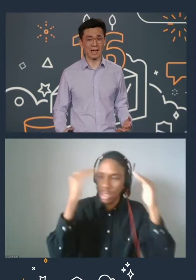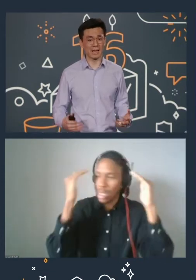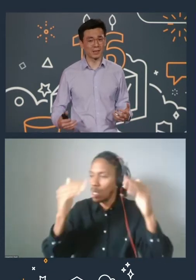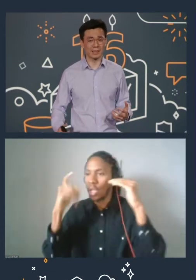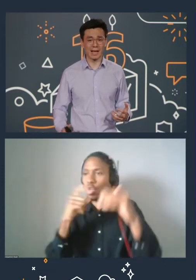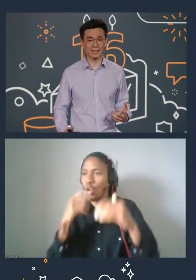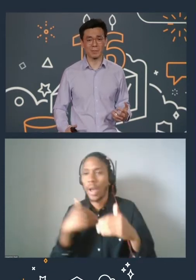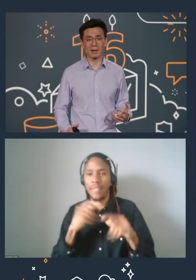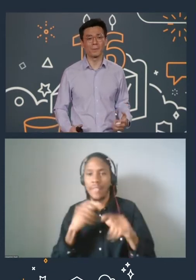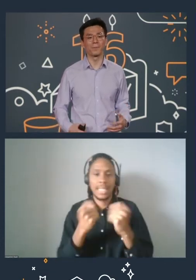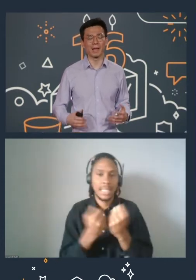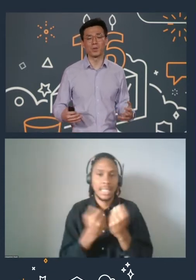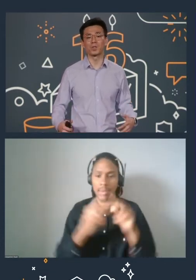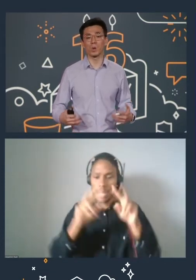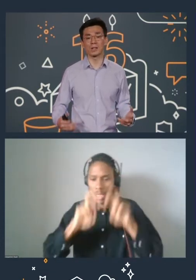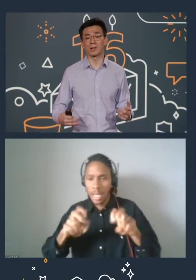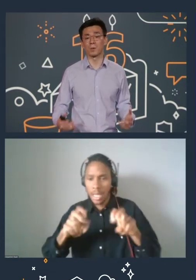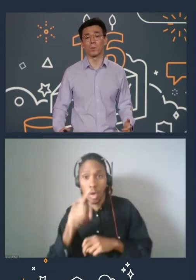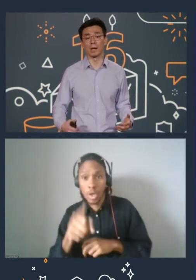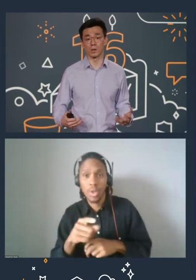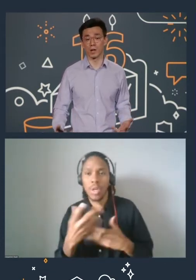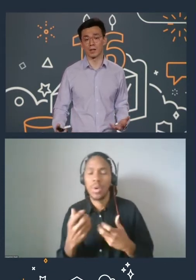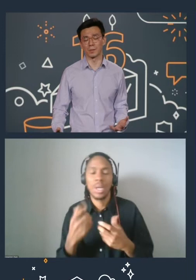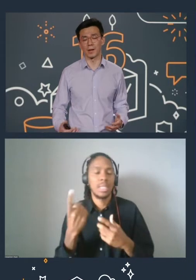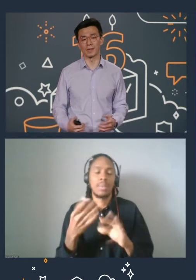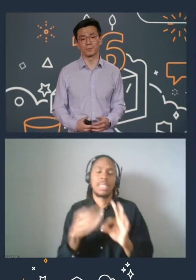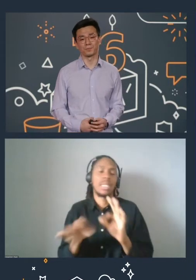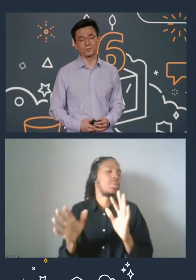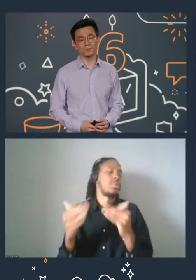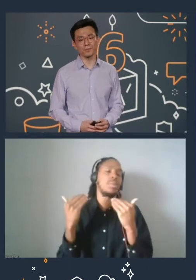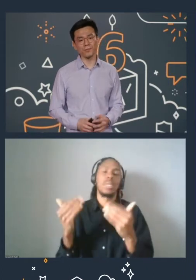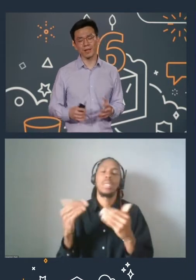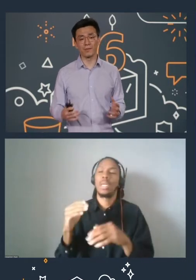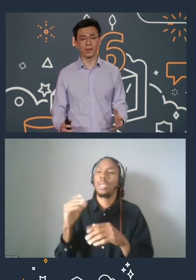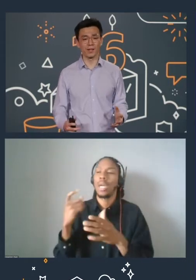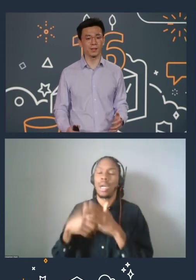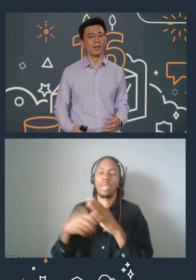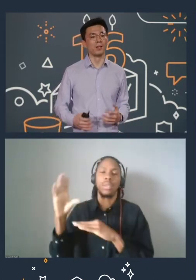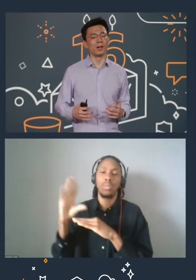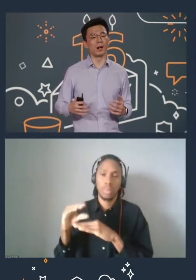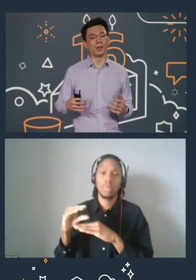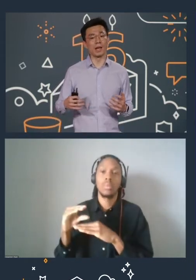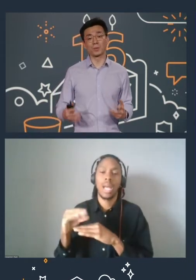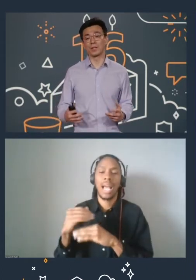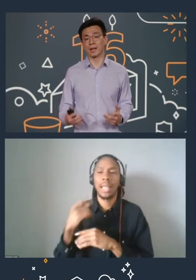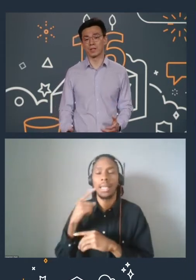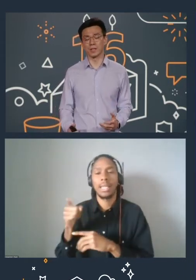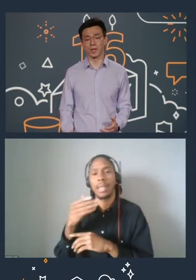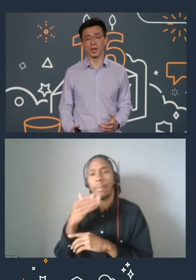that analyze the access pattern, and you just want a simple way to cost optimize. And for this, S3 Intelligent-Tiering